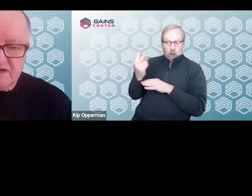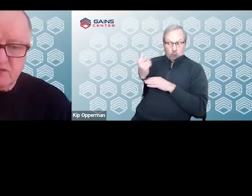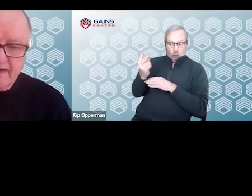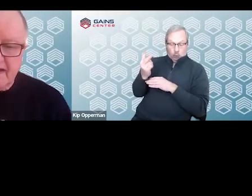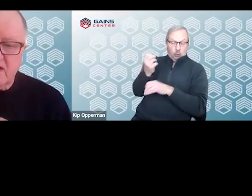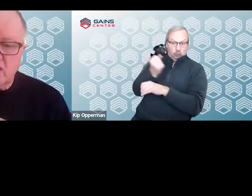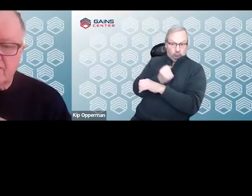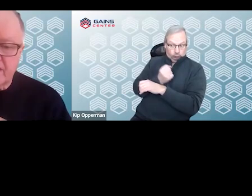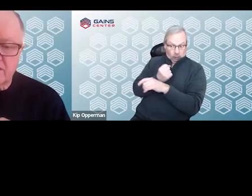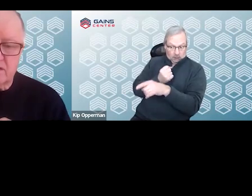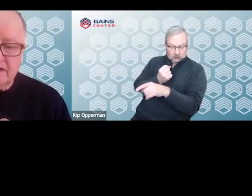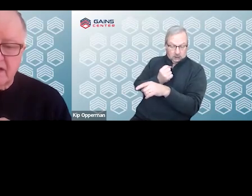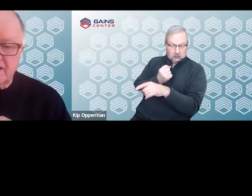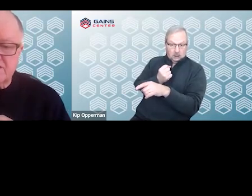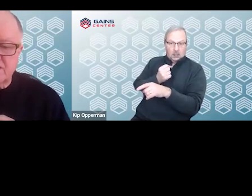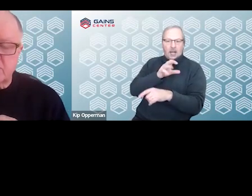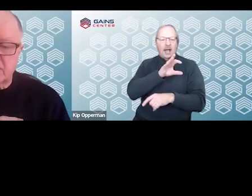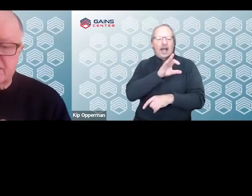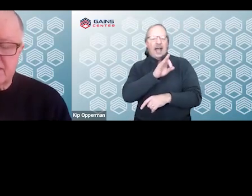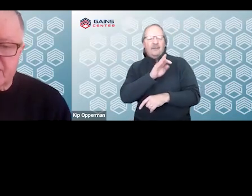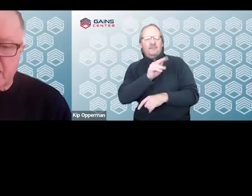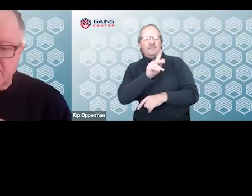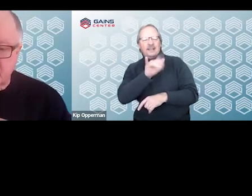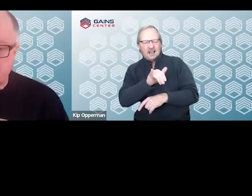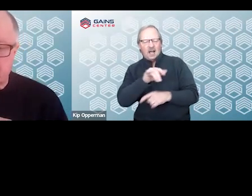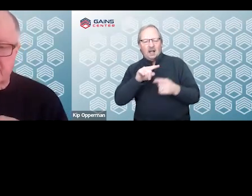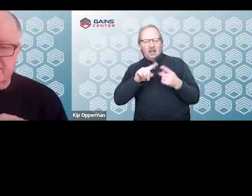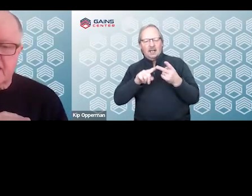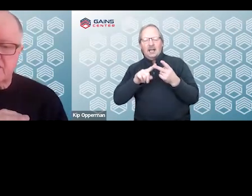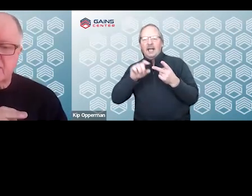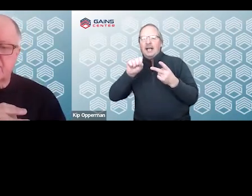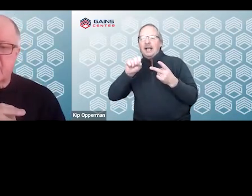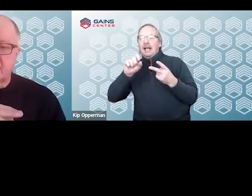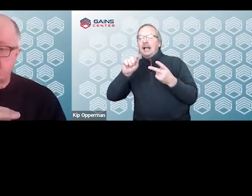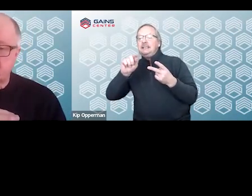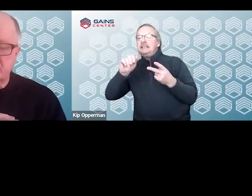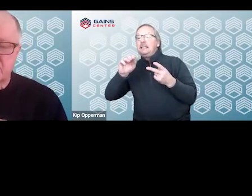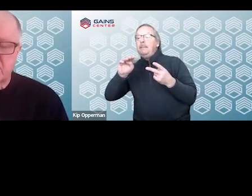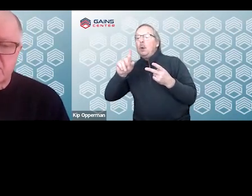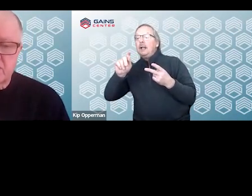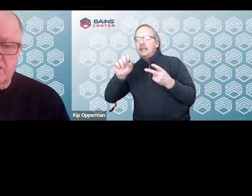as of right now, are fentanyl and stimulants. And if I was to project this out another five years